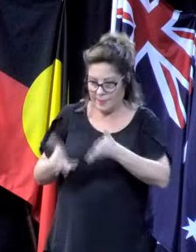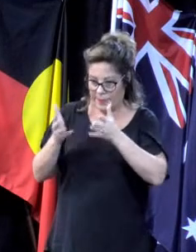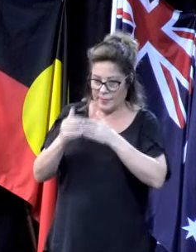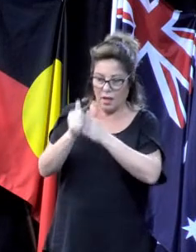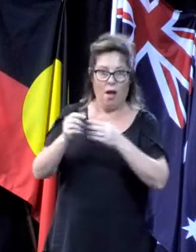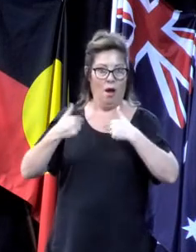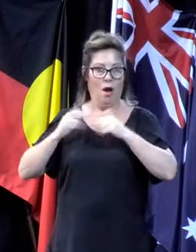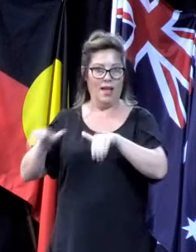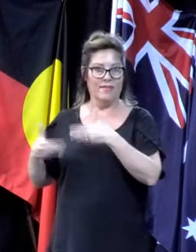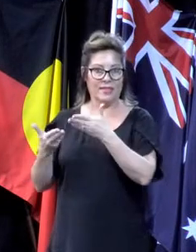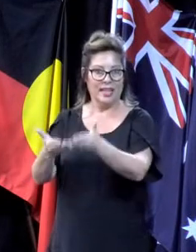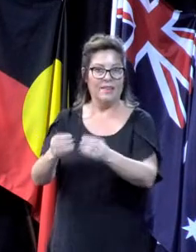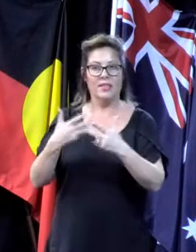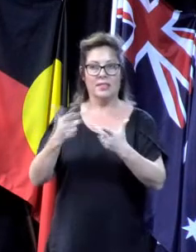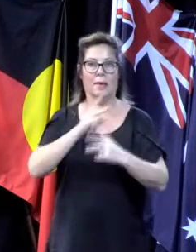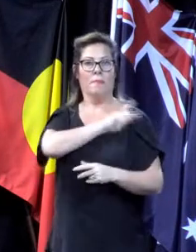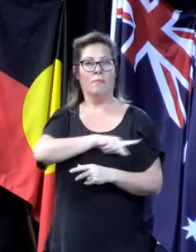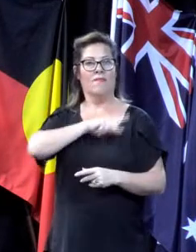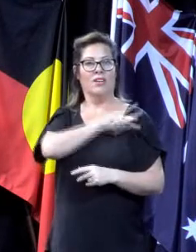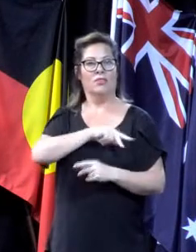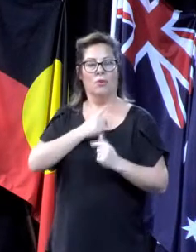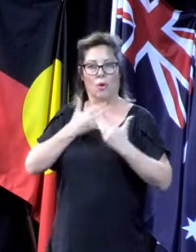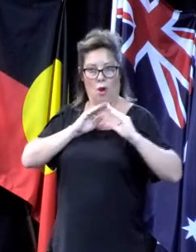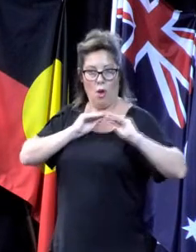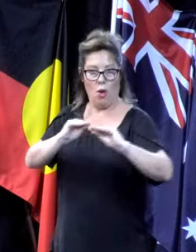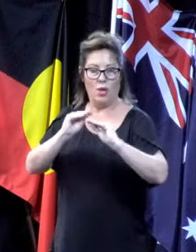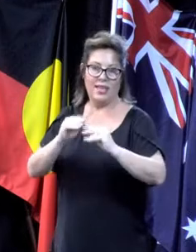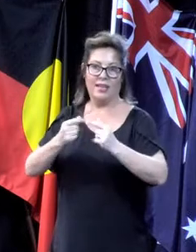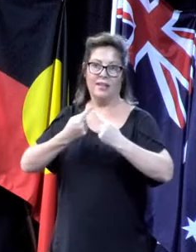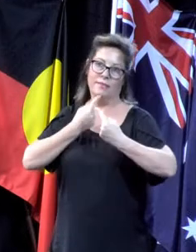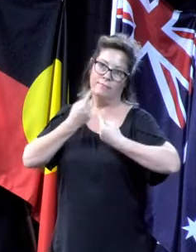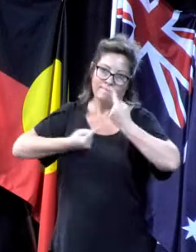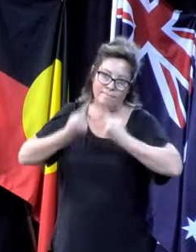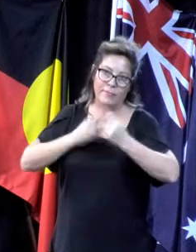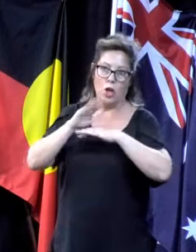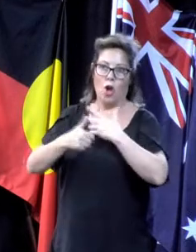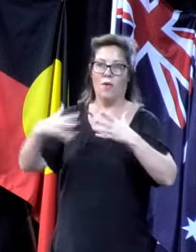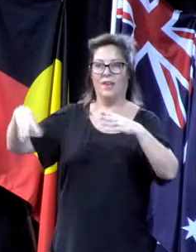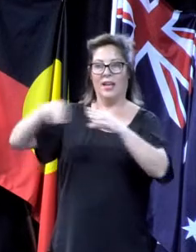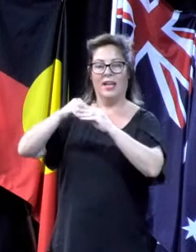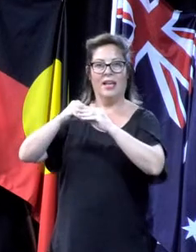to those schools in relation to inclusive education. And they've actually recently come to Townsville to visit our school